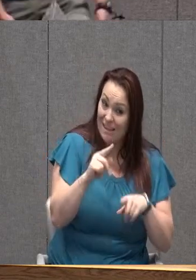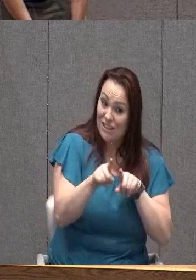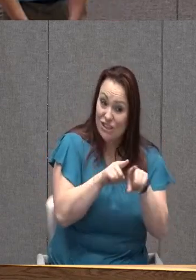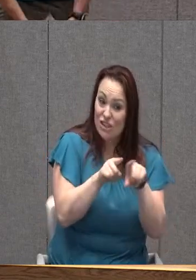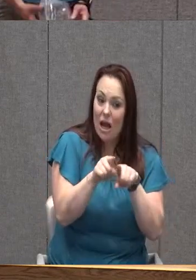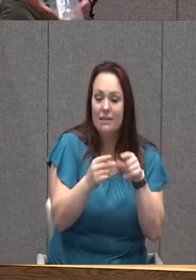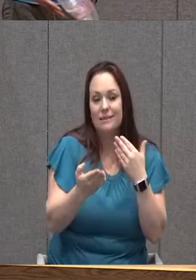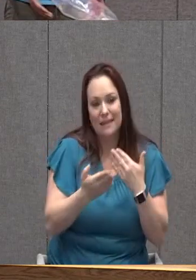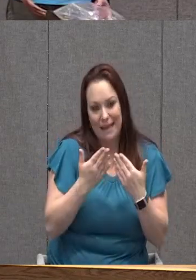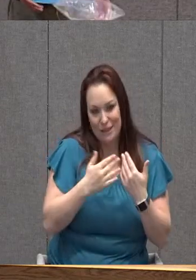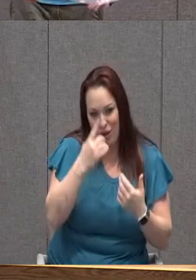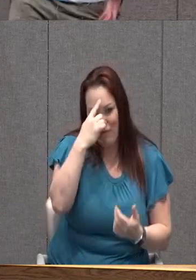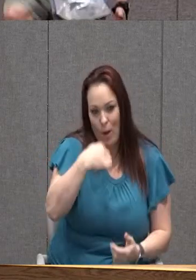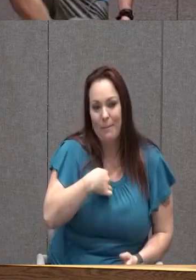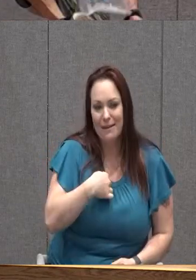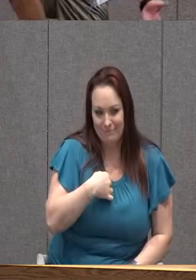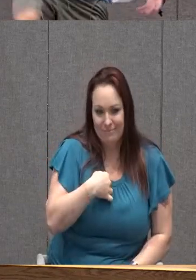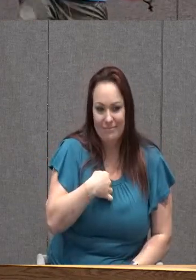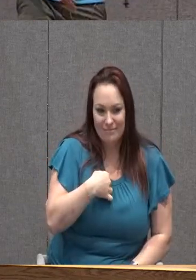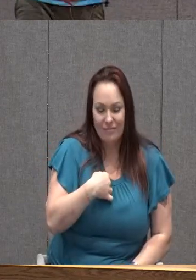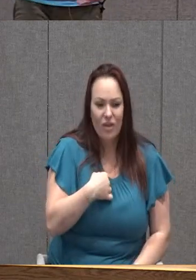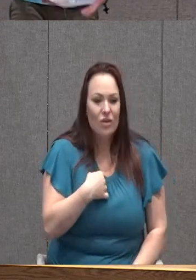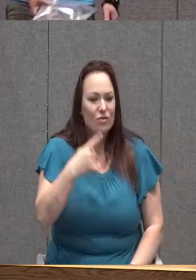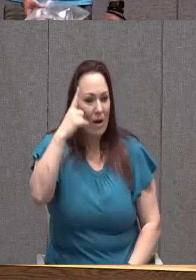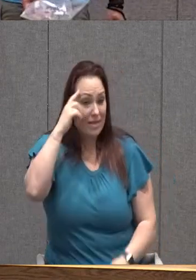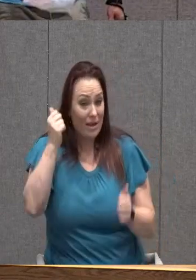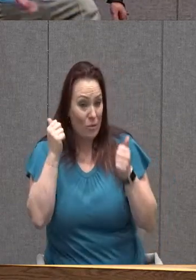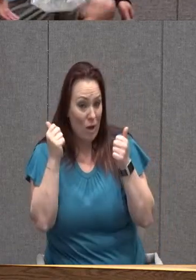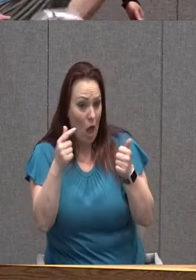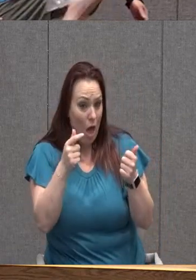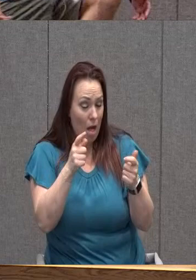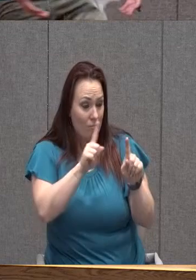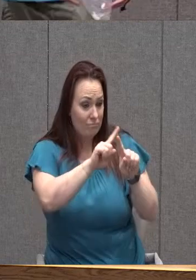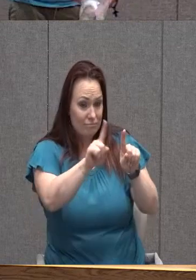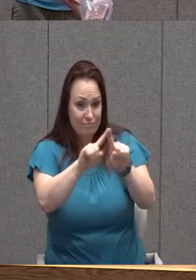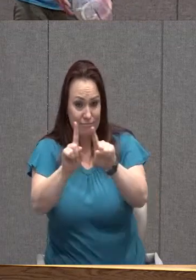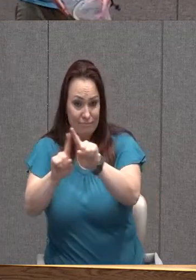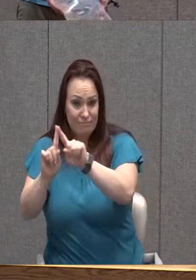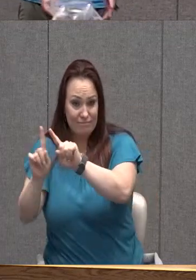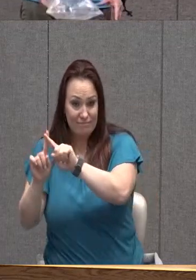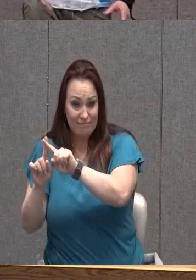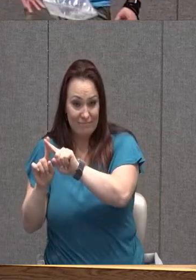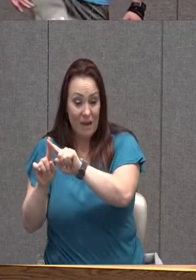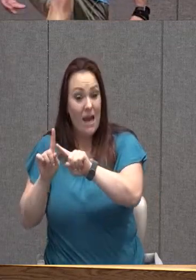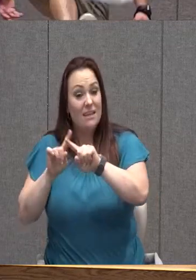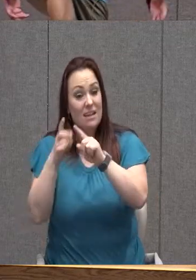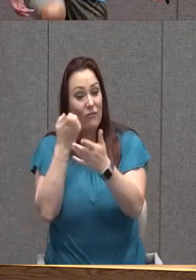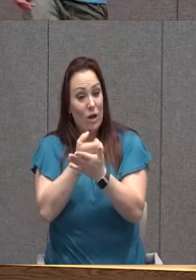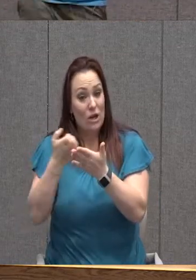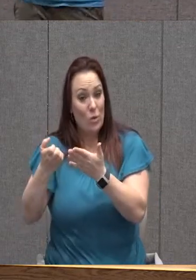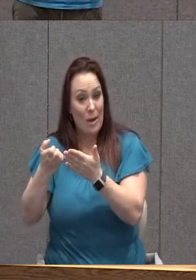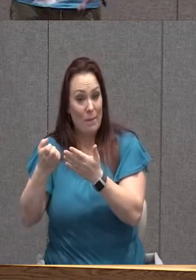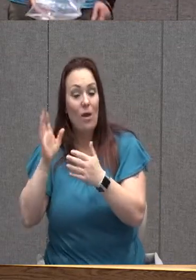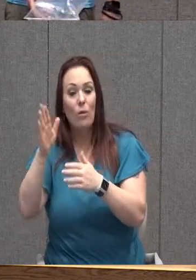So, I think, everybody's a little bit different, and different equipment is gonna work better for you,